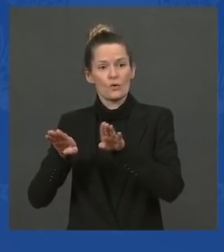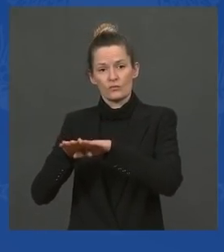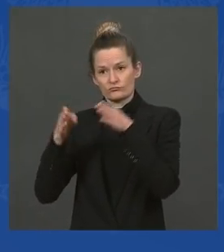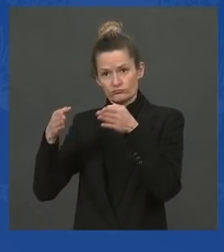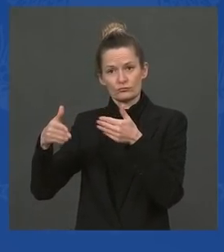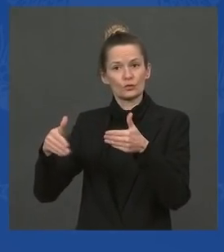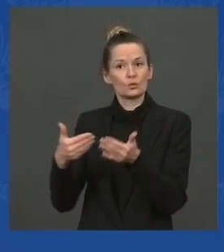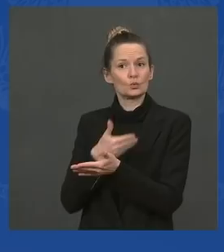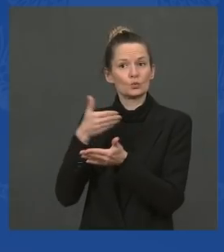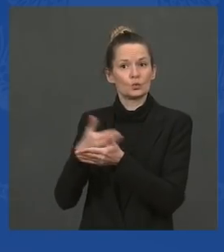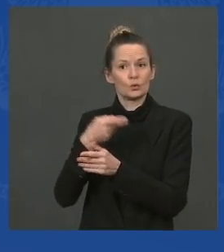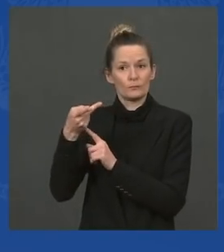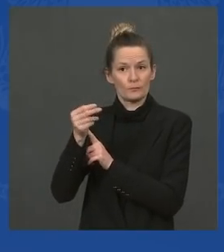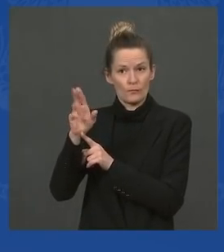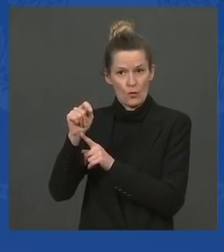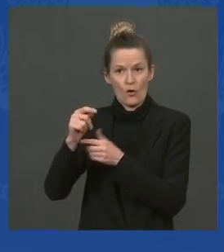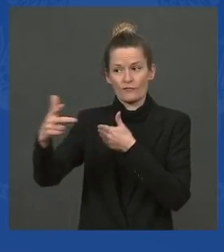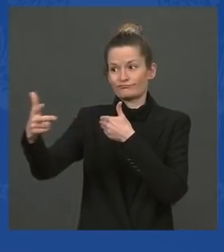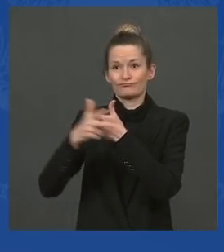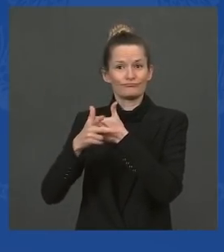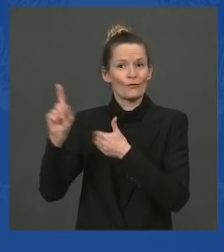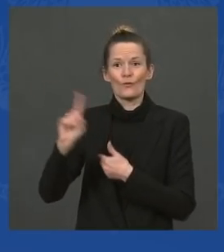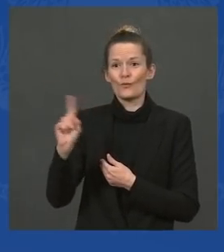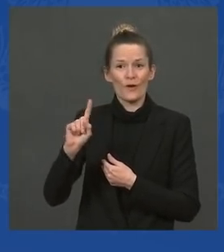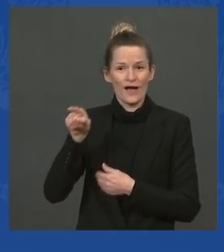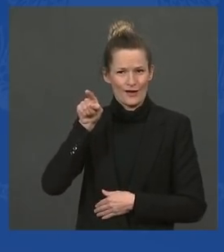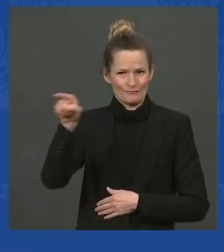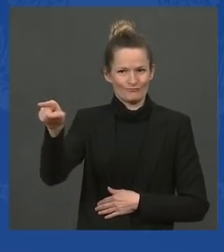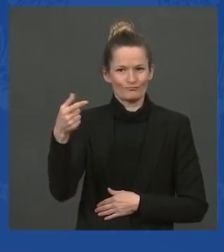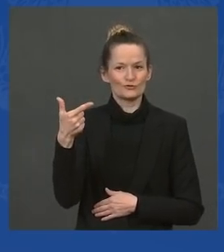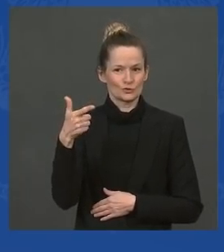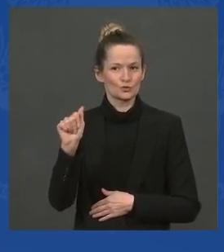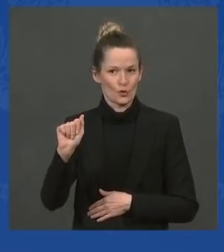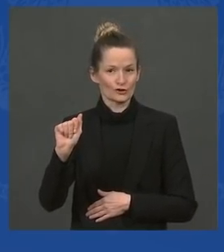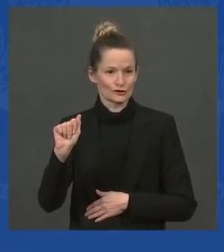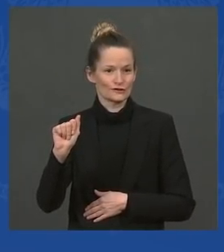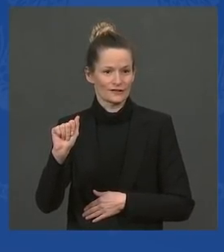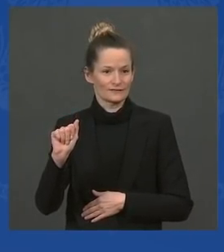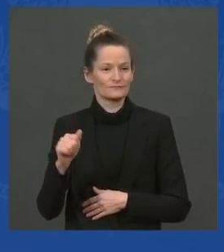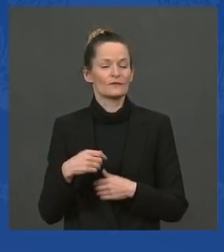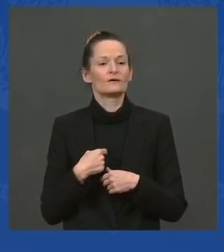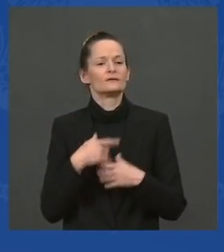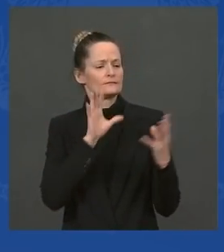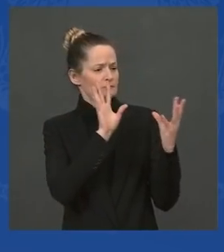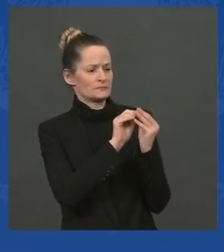We also met with the CEOs of Walmart, Target, Home Depot, TJ Maxx, and others.